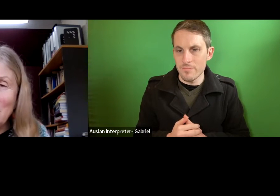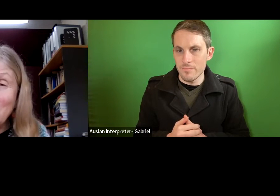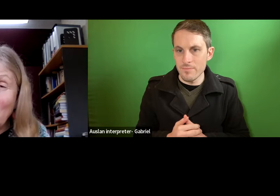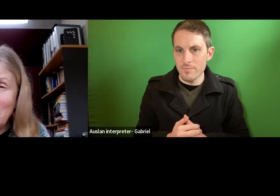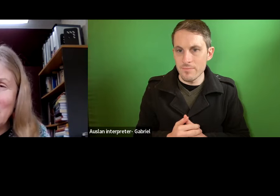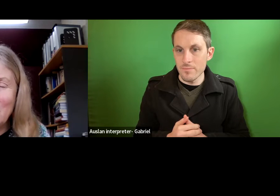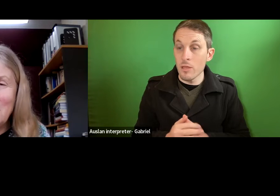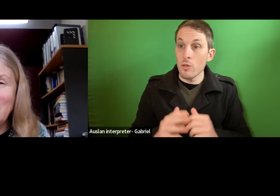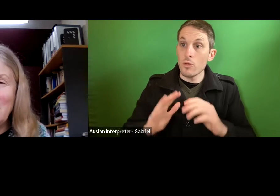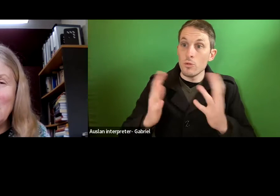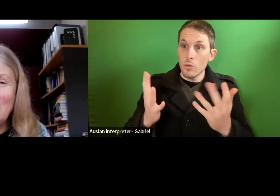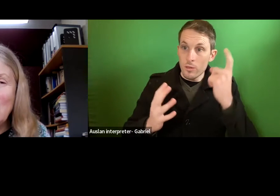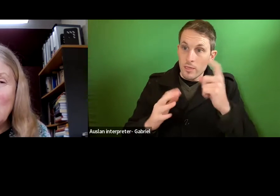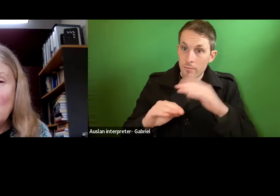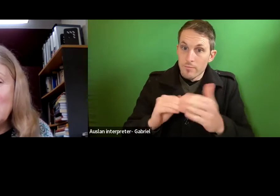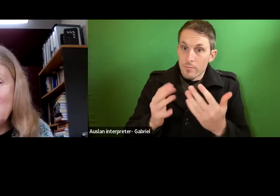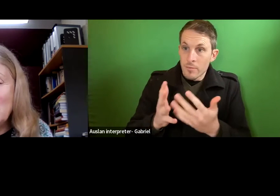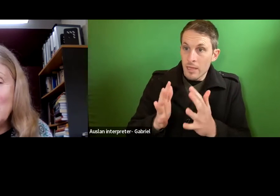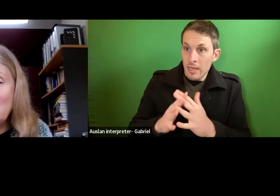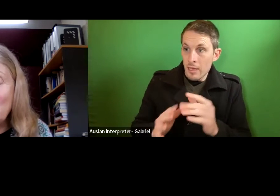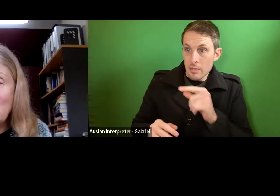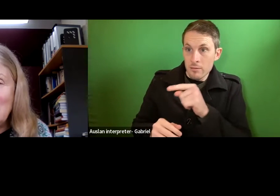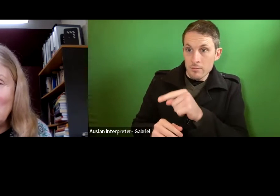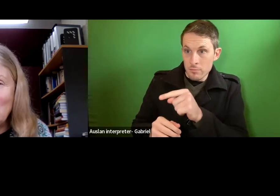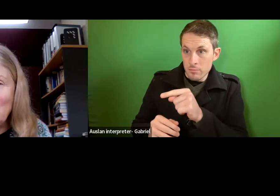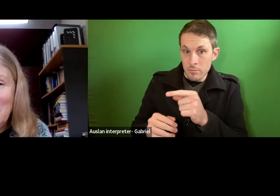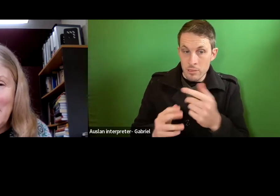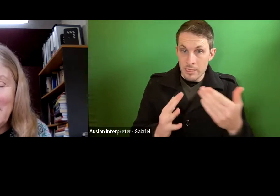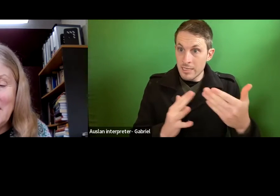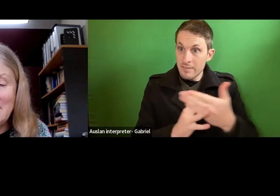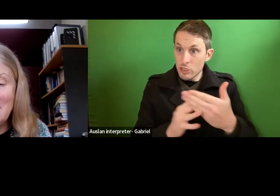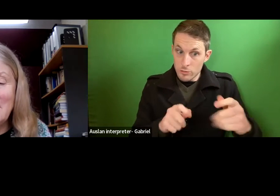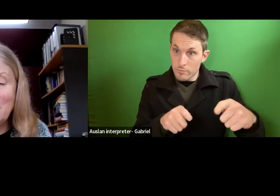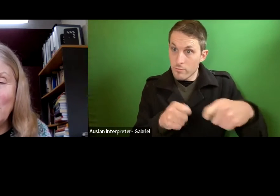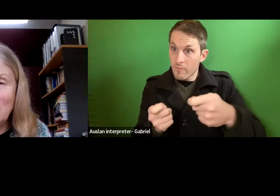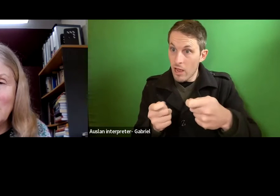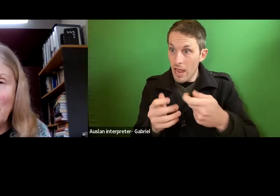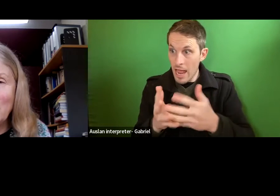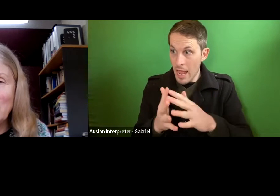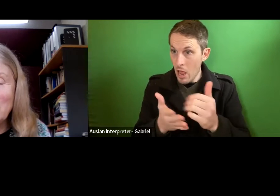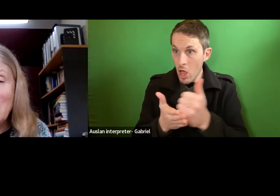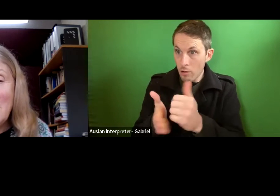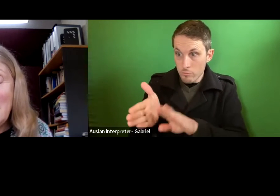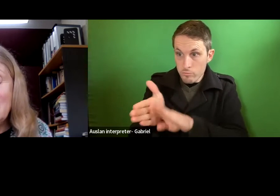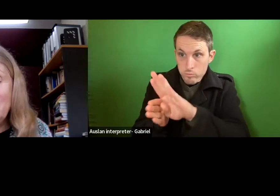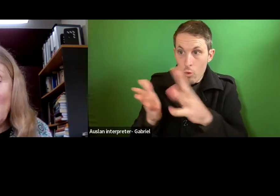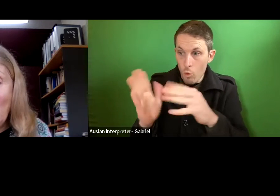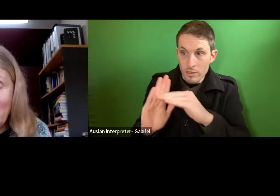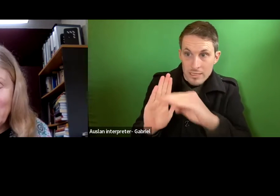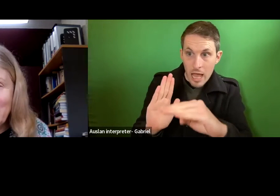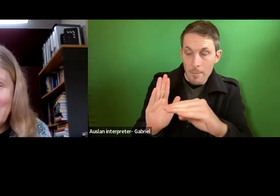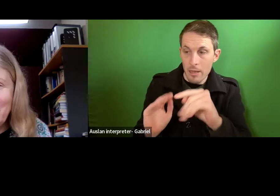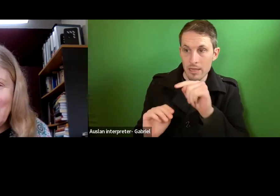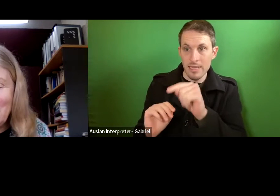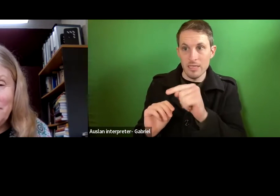responded to intervention was put into play as an important component of the definition.